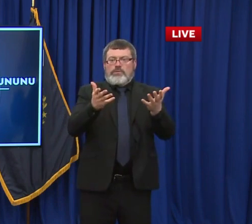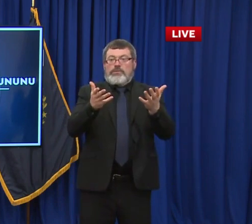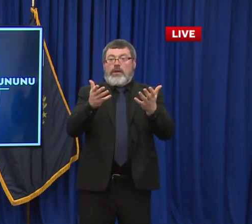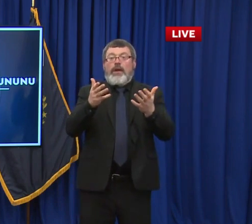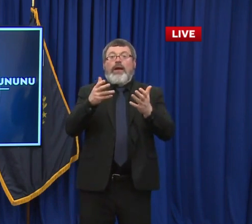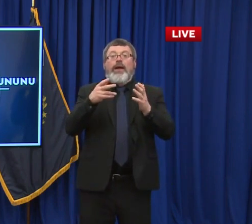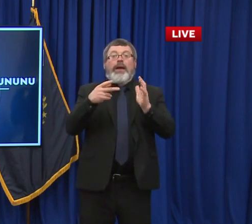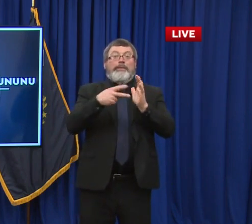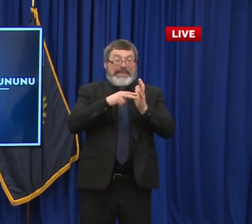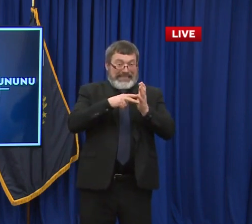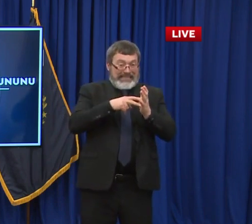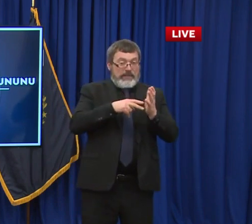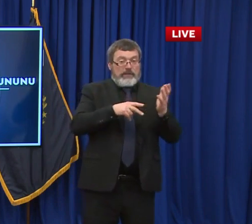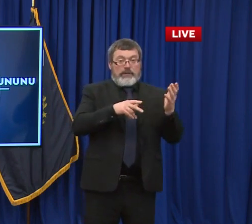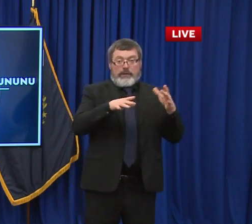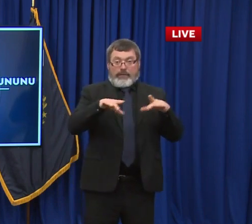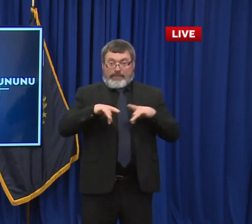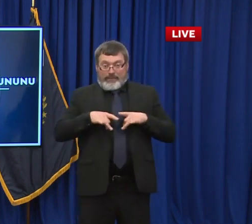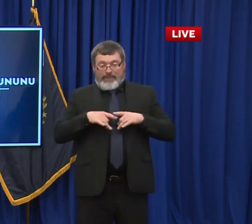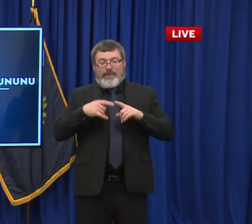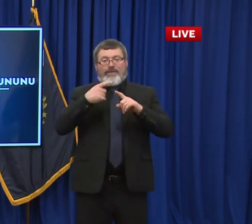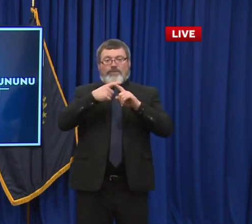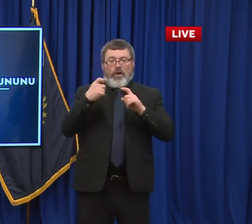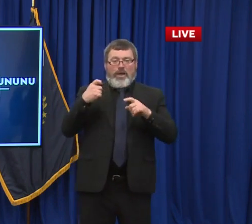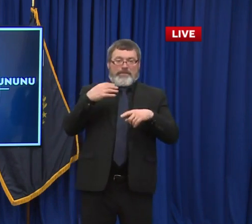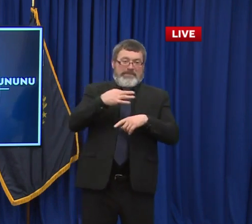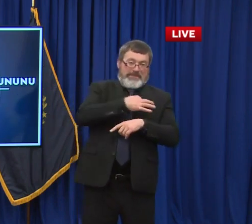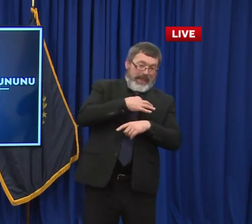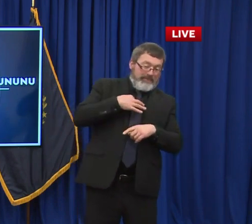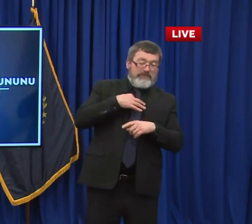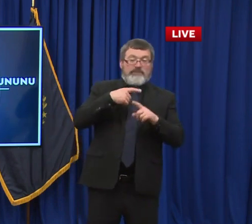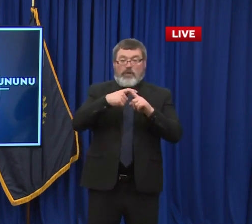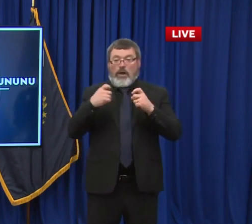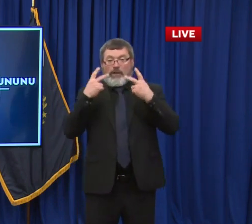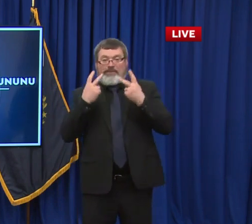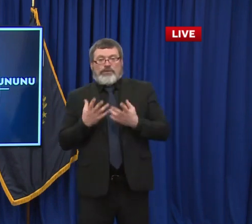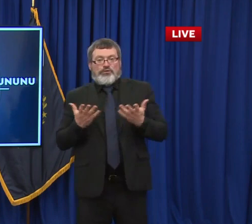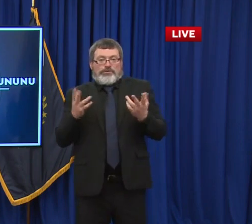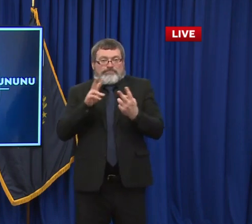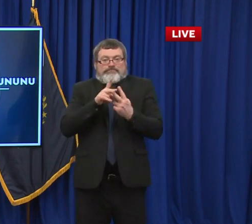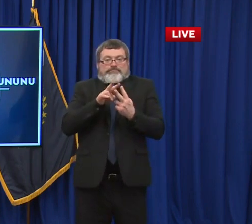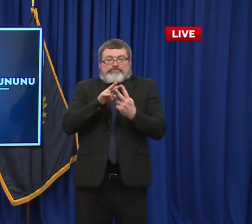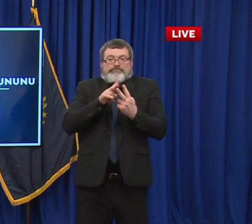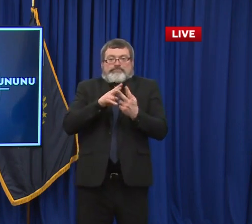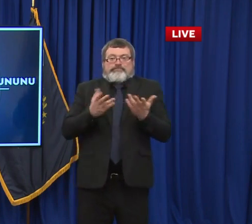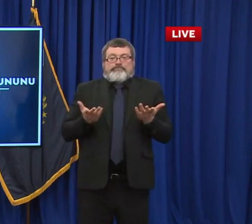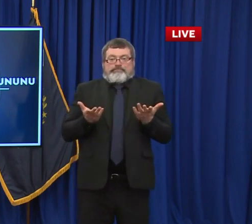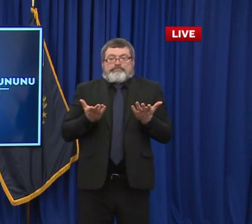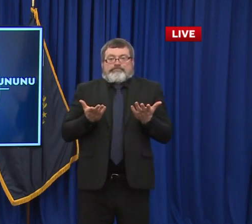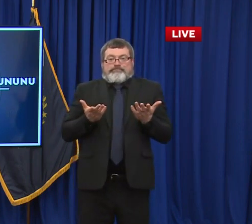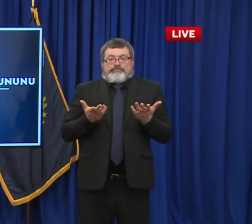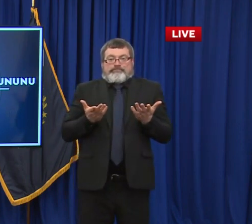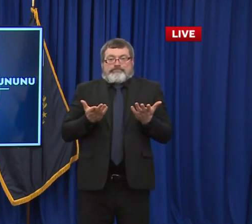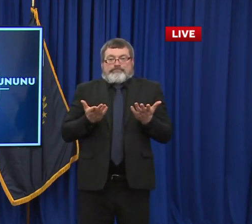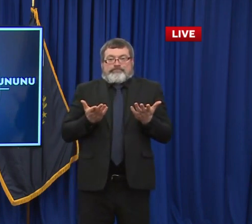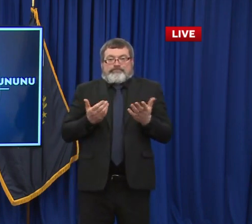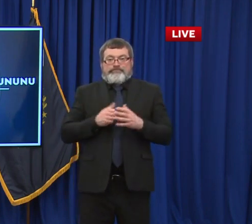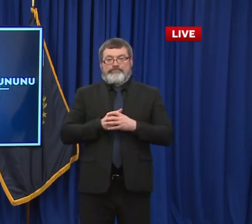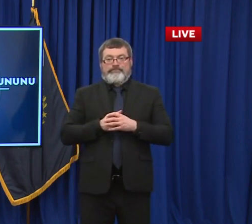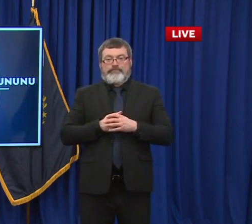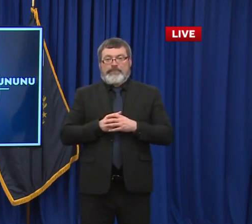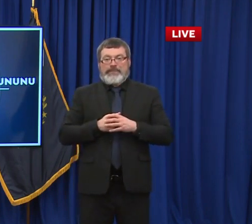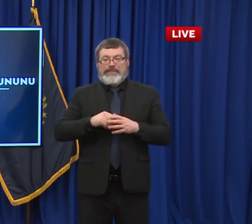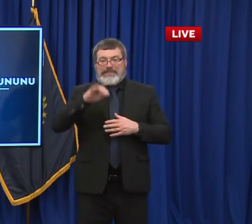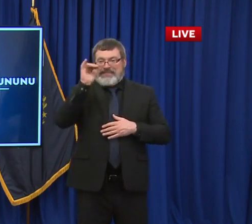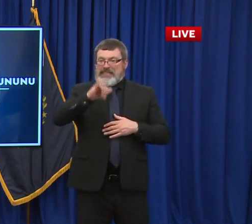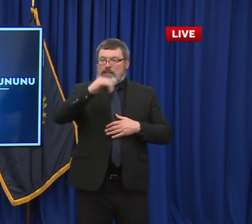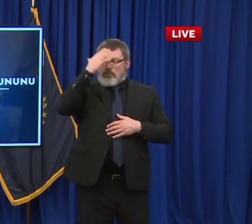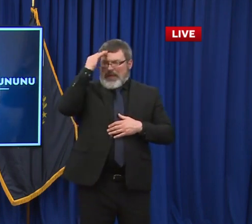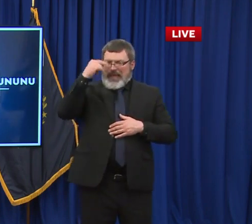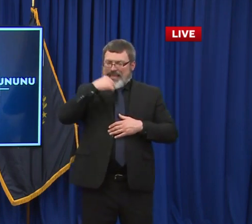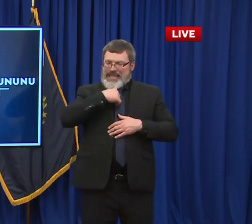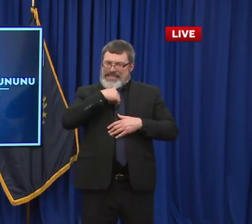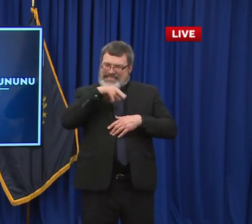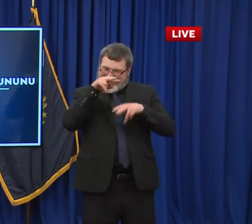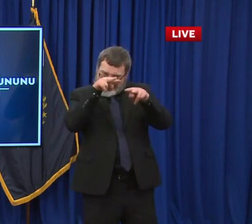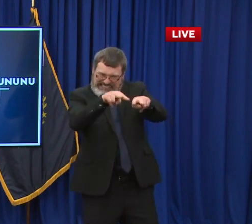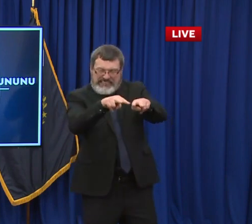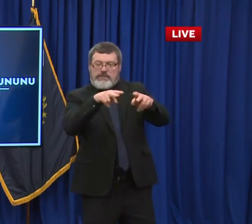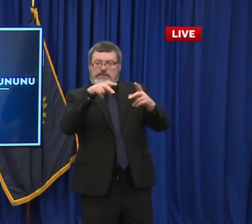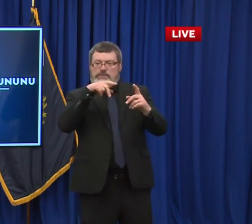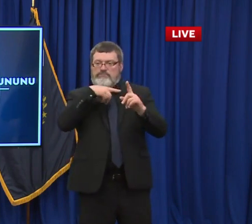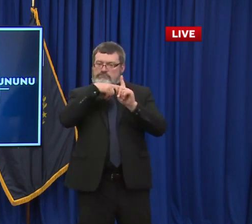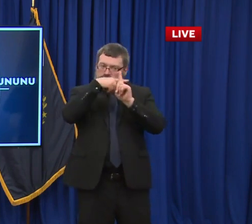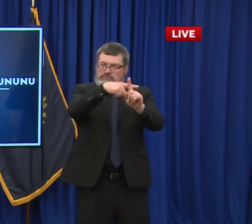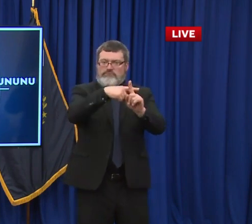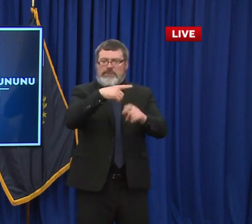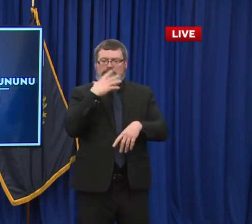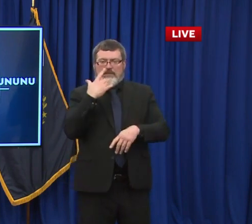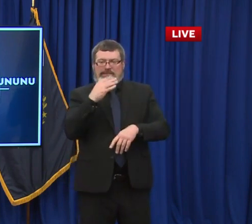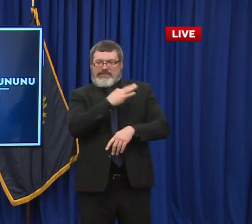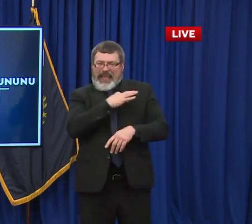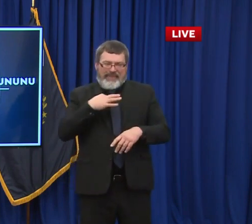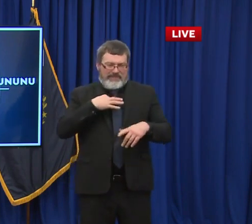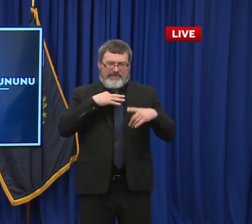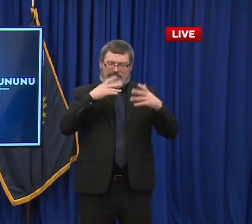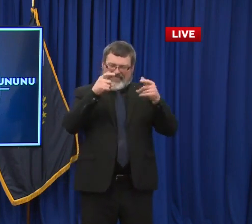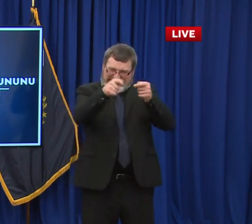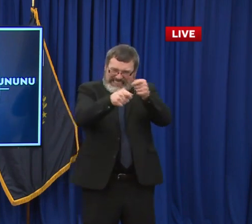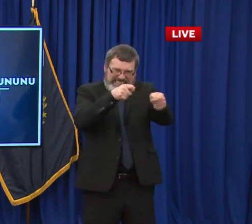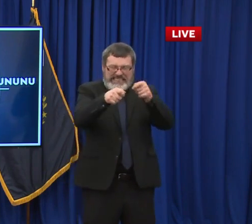IT HAS TO BE BROUGHT IN IN SOME WAY AND YOU KNOW LIKELY THAT IS FREQUENTLY THROUGH STAFF OR OR VISITORS AND THAT IS WHERE WE TARGET A LOT OF THE COMMUNITY MITIGATION MEASURES TO PREVENT